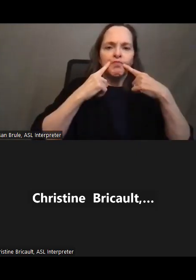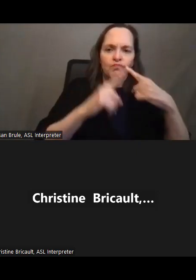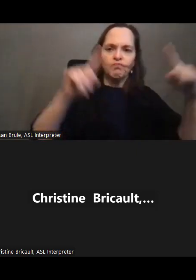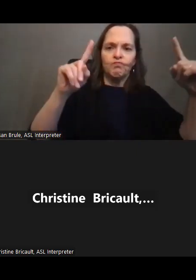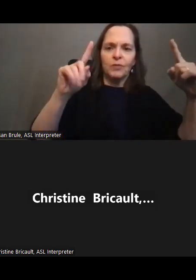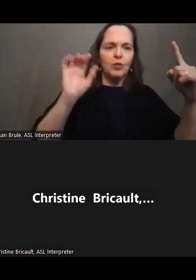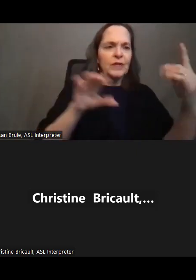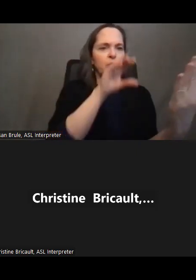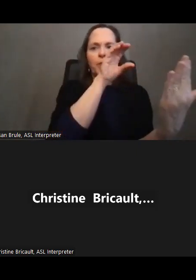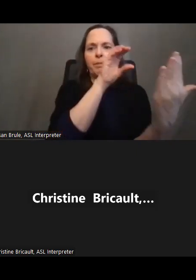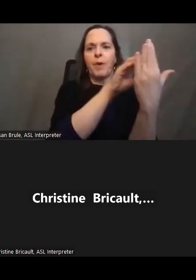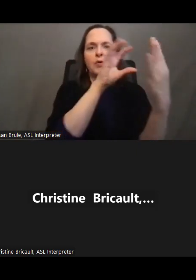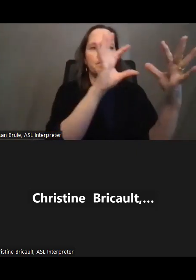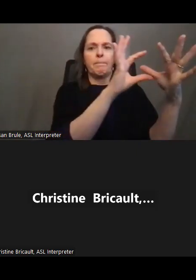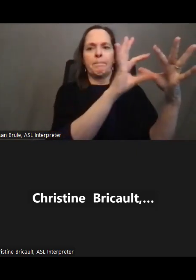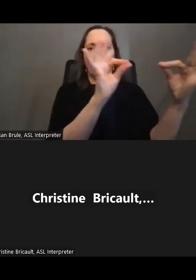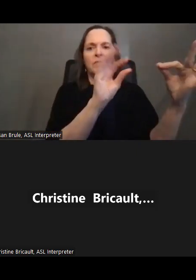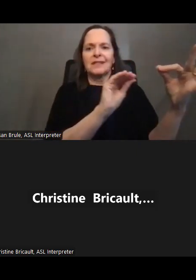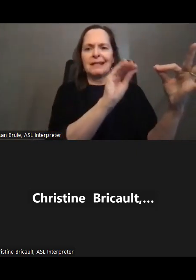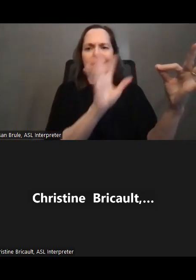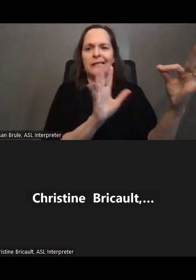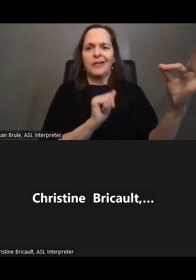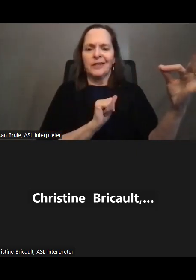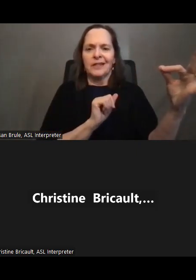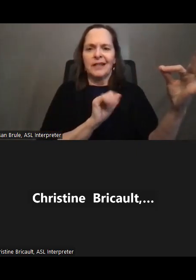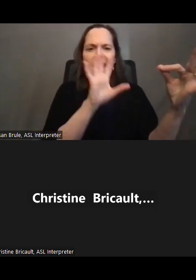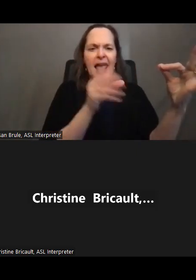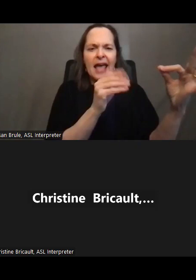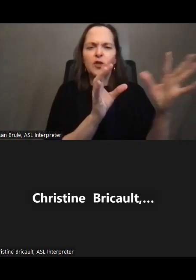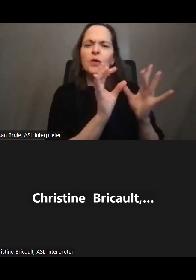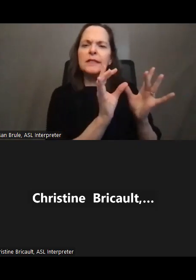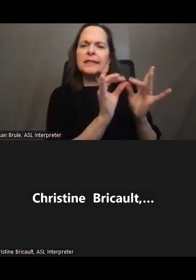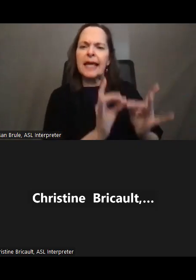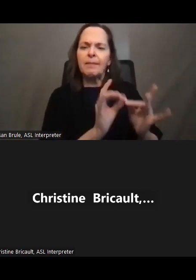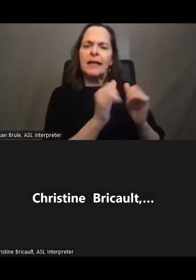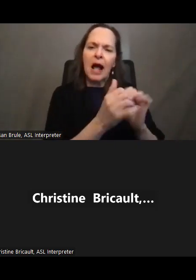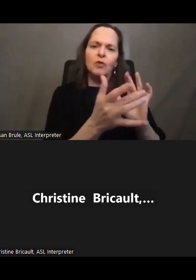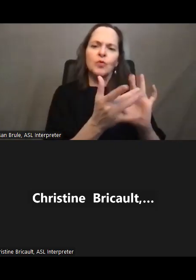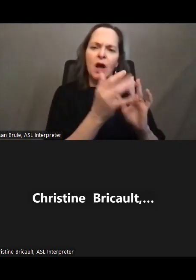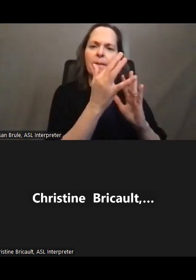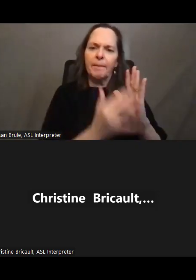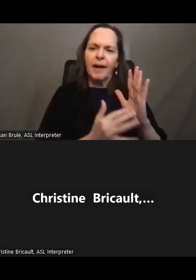put your little statement. It can be short. It can be, you know, "The municipality is committed to nondiscrimination.